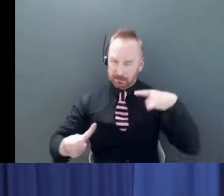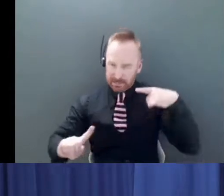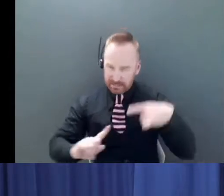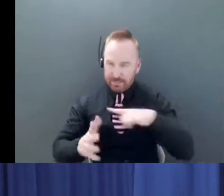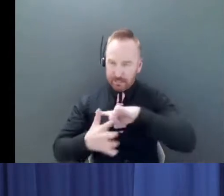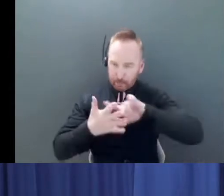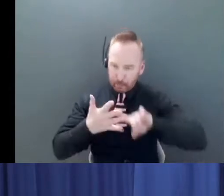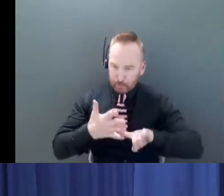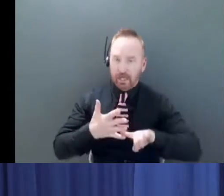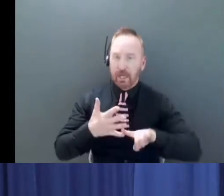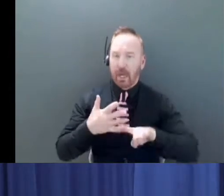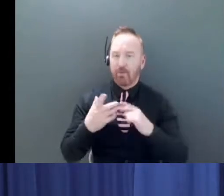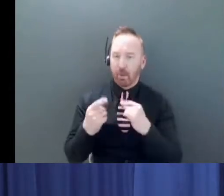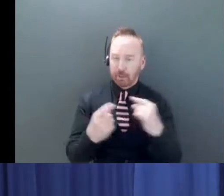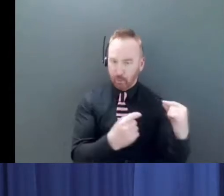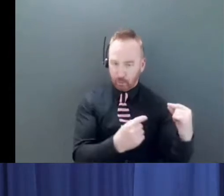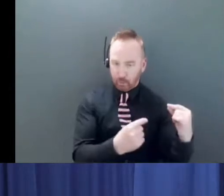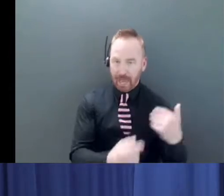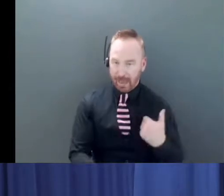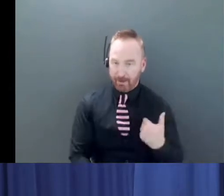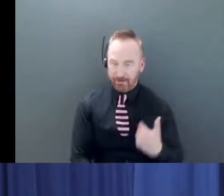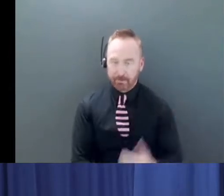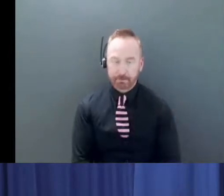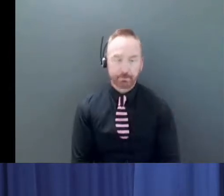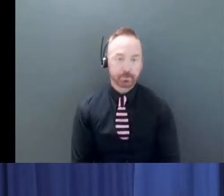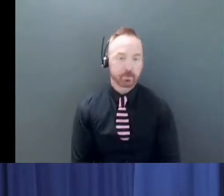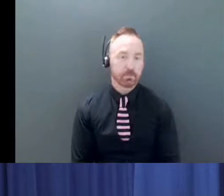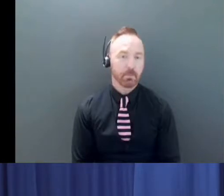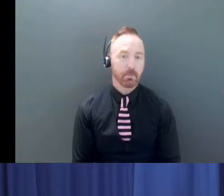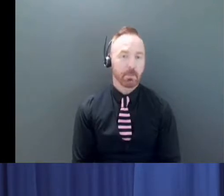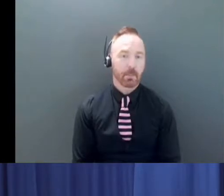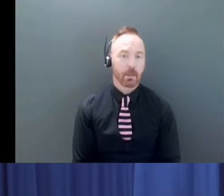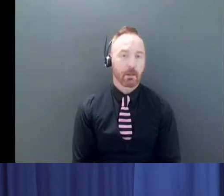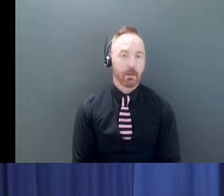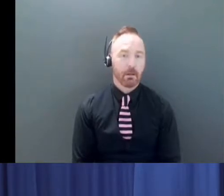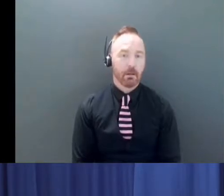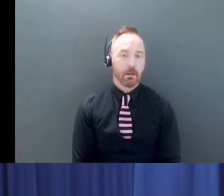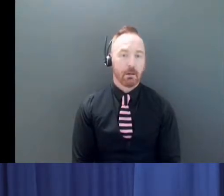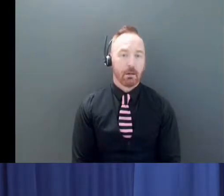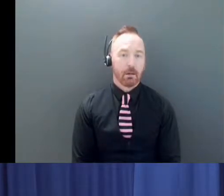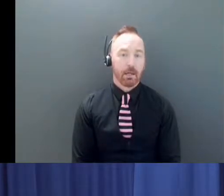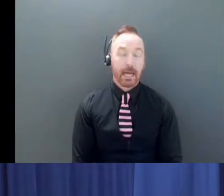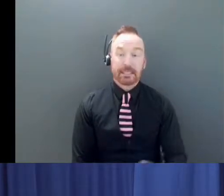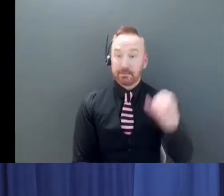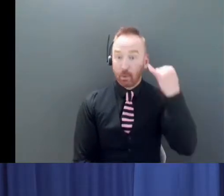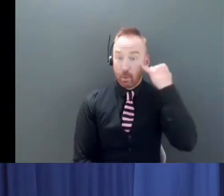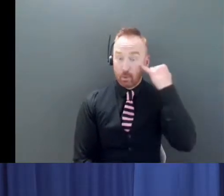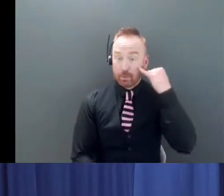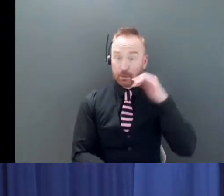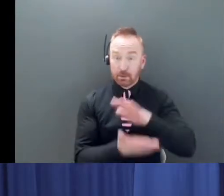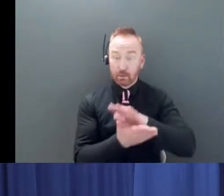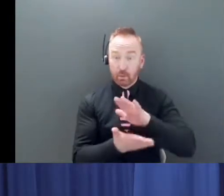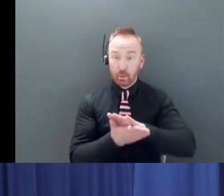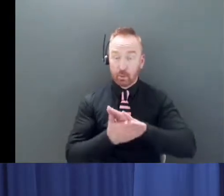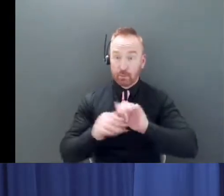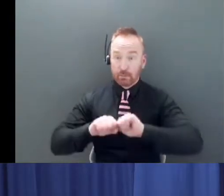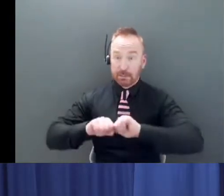guidance for how that occurs. And there would be go there is